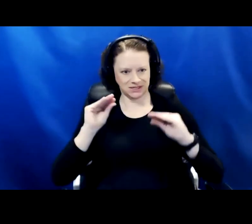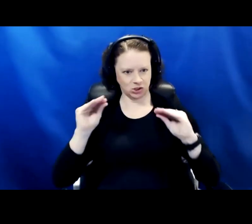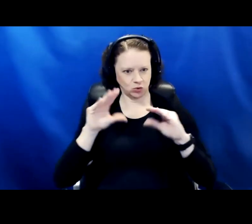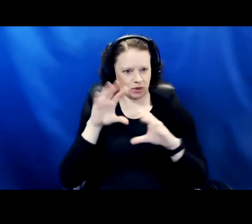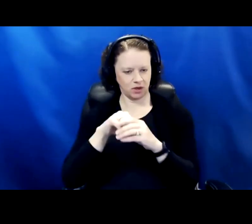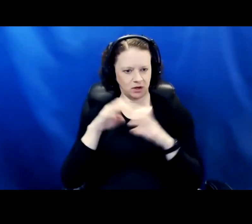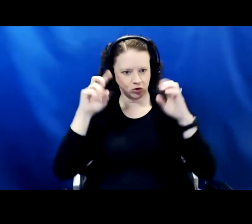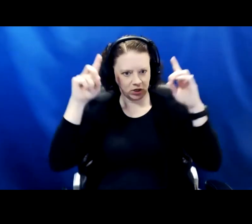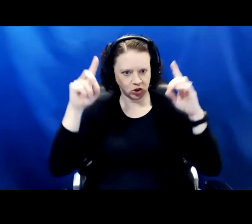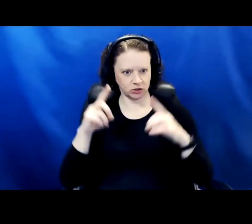Who wants to take that one?